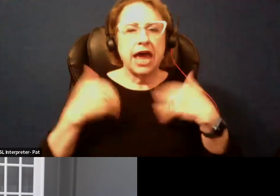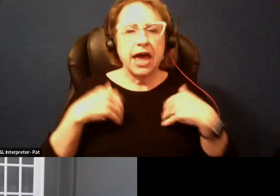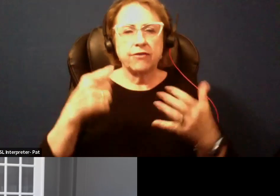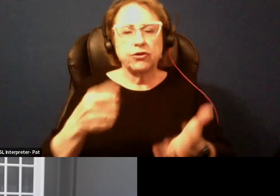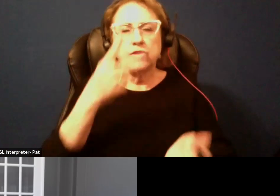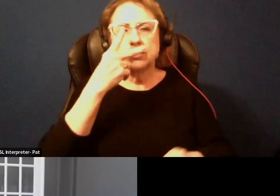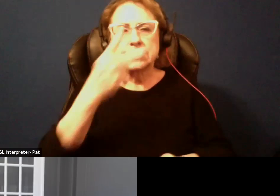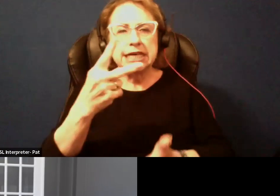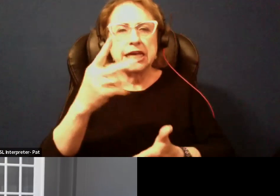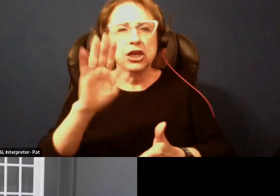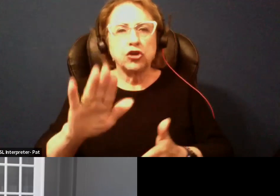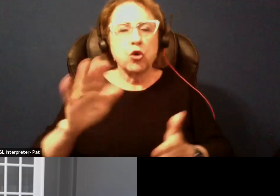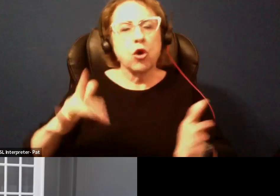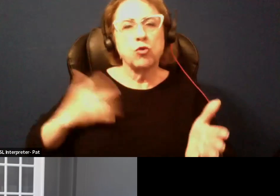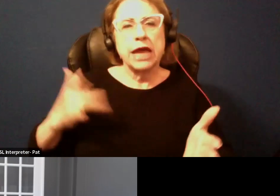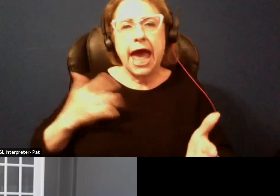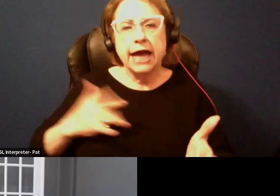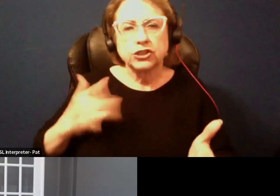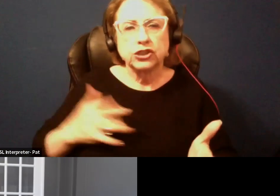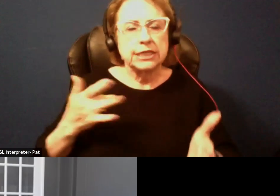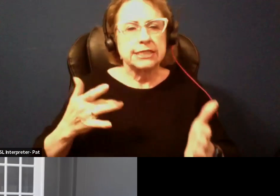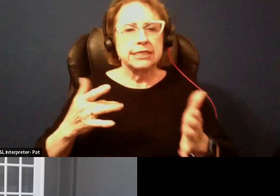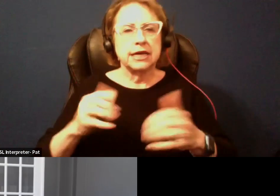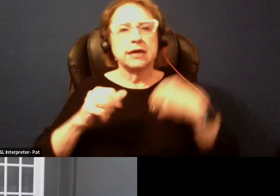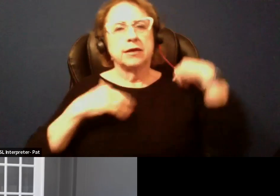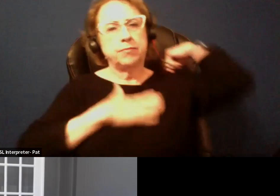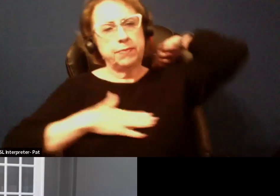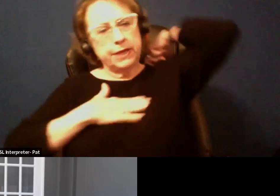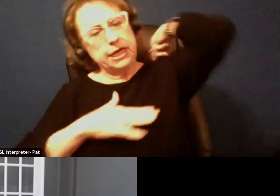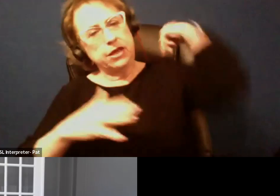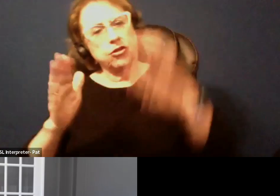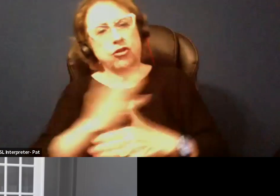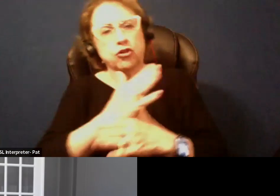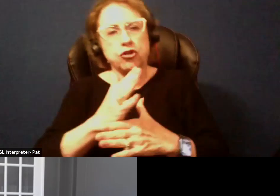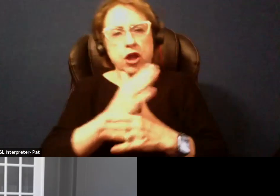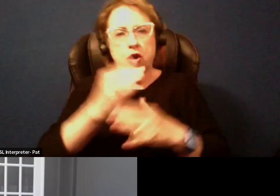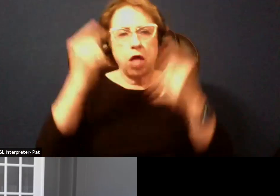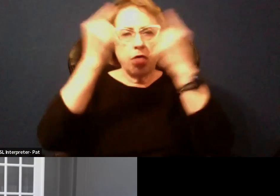ideas so please don't be afraid to share thoughts and comments. I just want to do one last quick